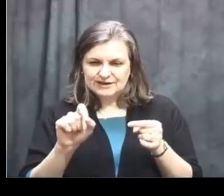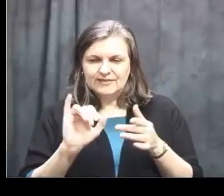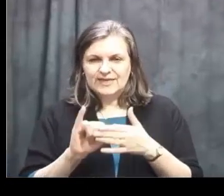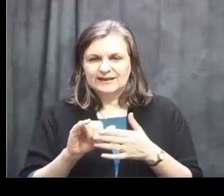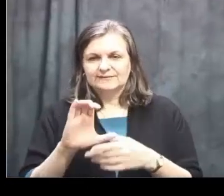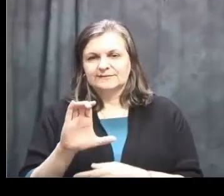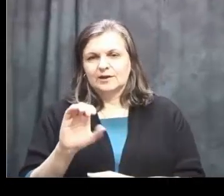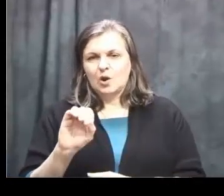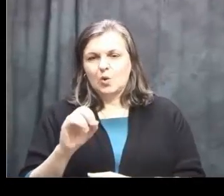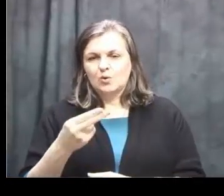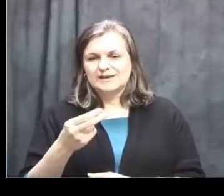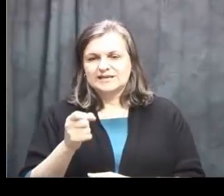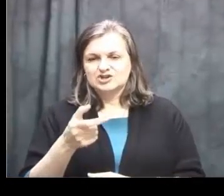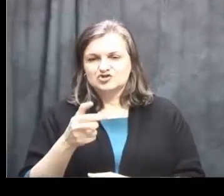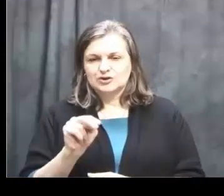is our cohesion